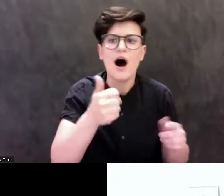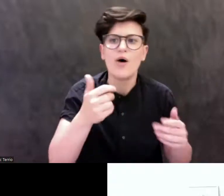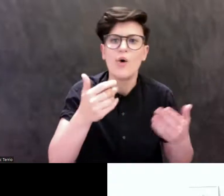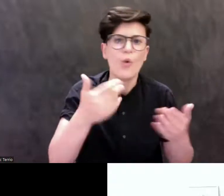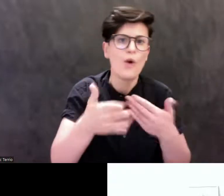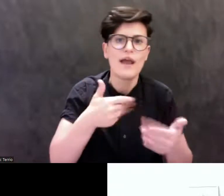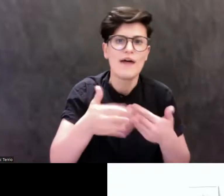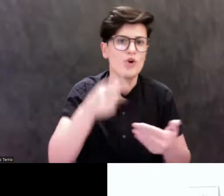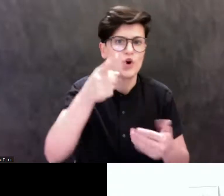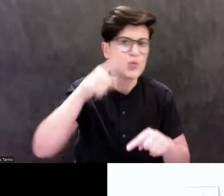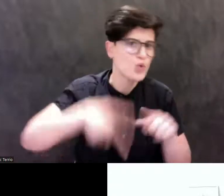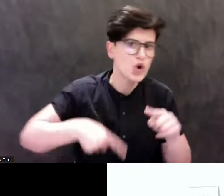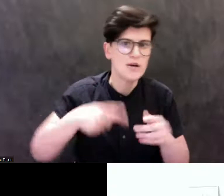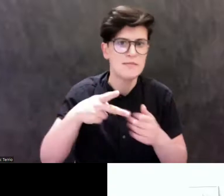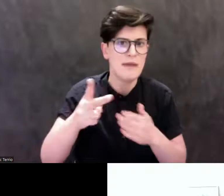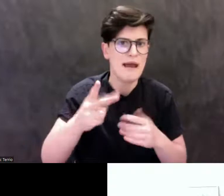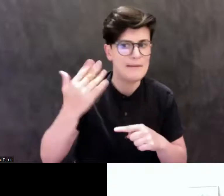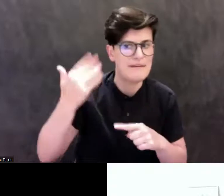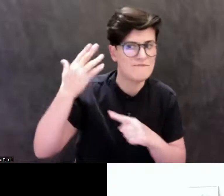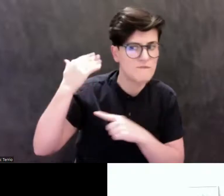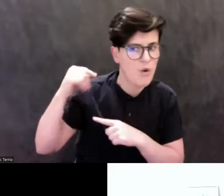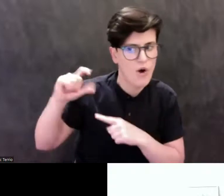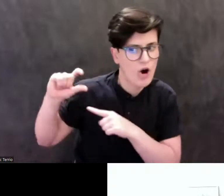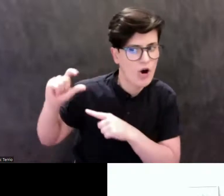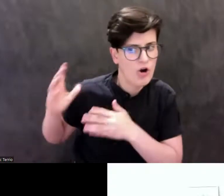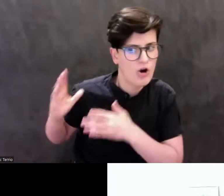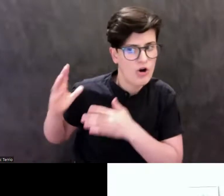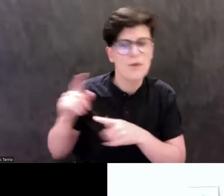But the new amount that you use every month.